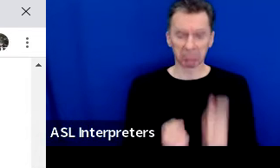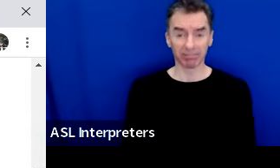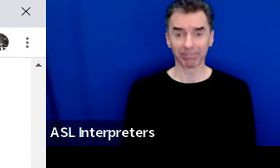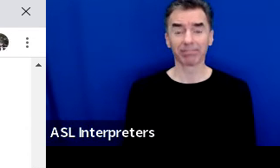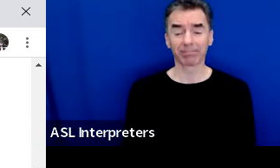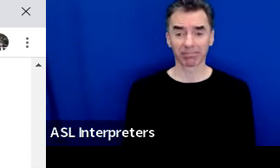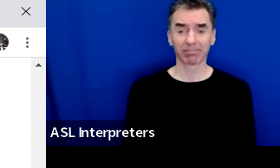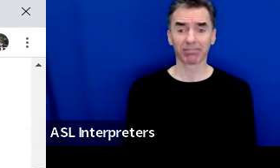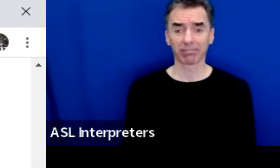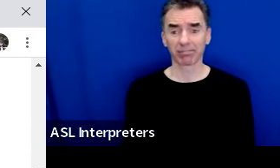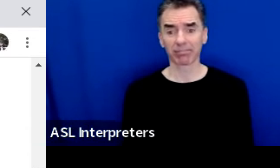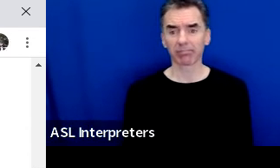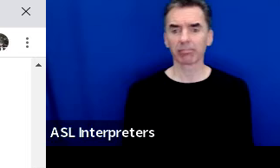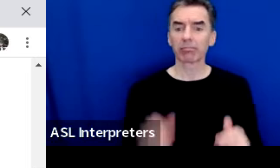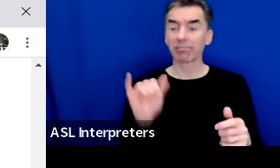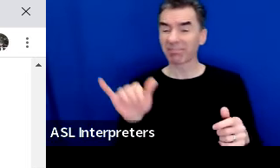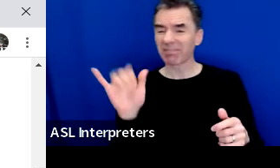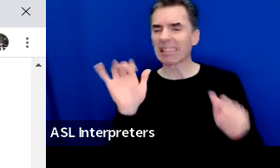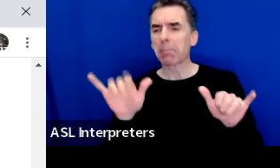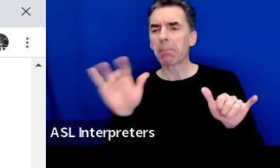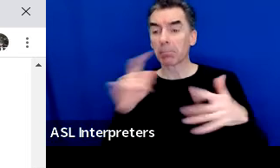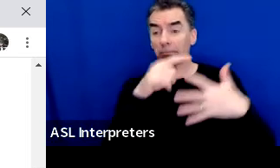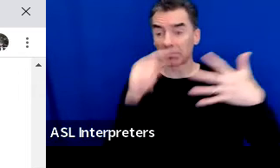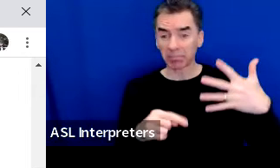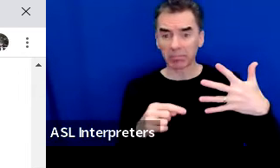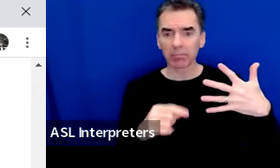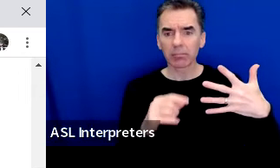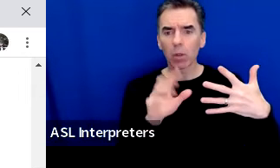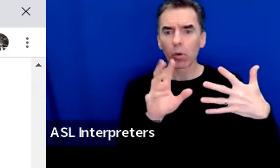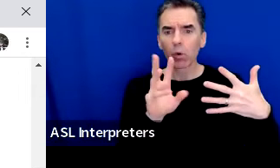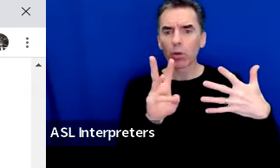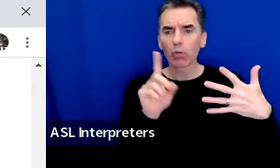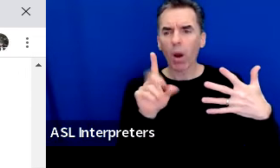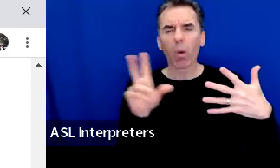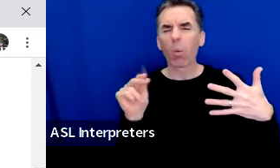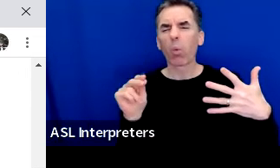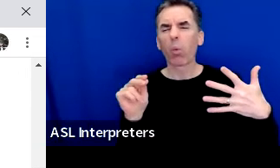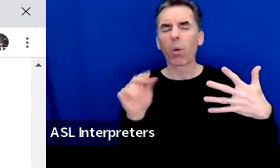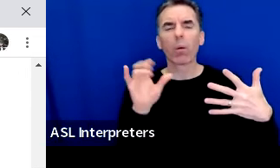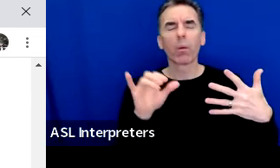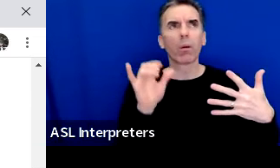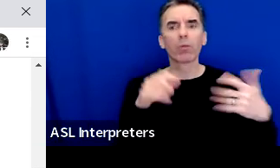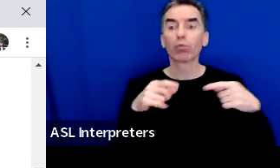And then there's the more does withdraw and that can do that, that would that's if you're in the middle class, you hit withdraw.